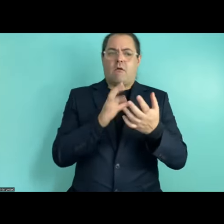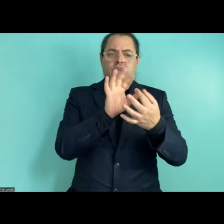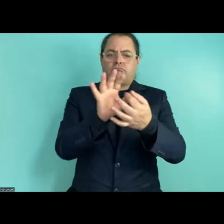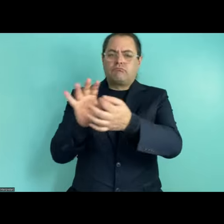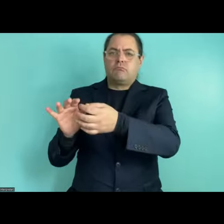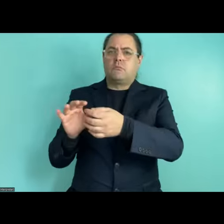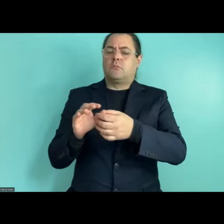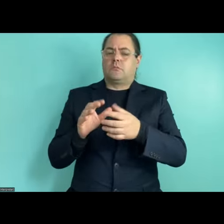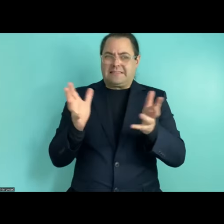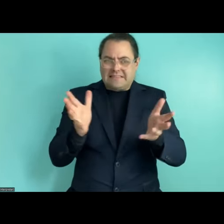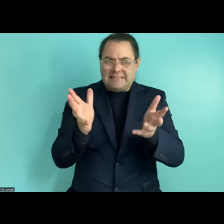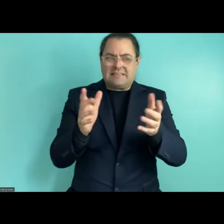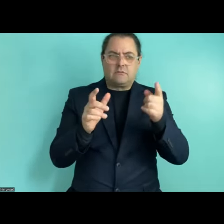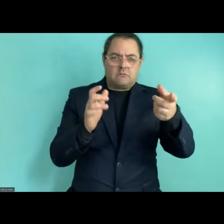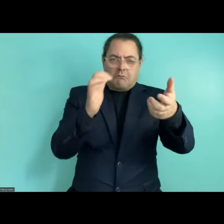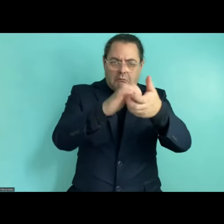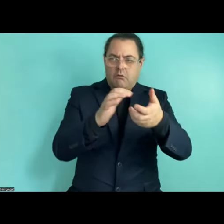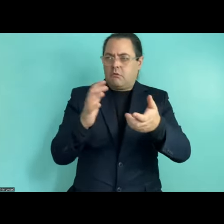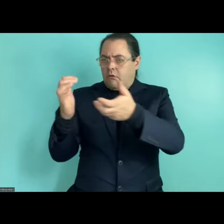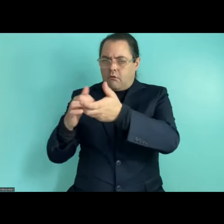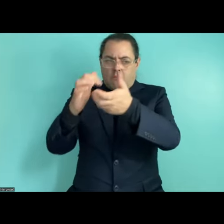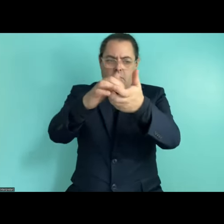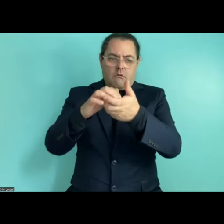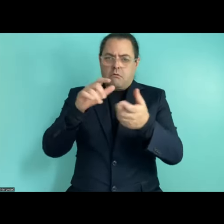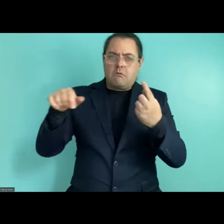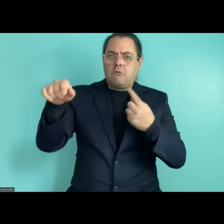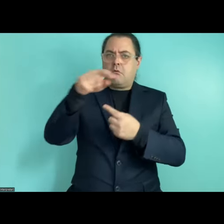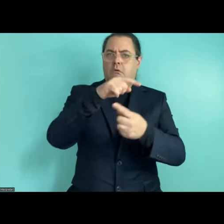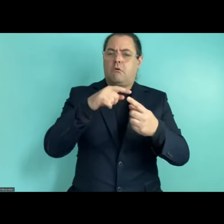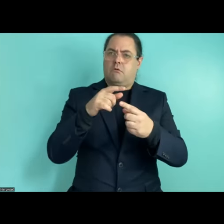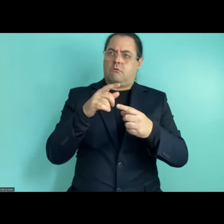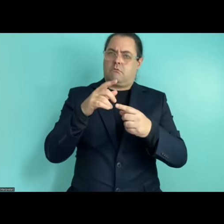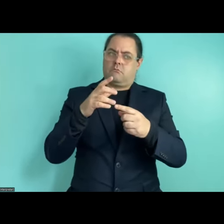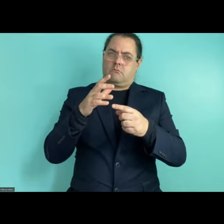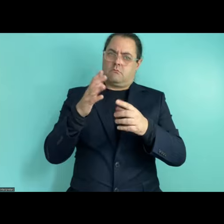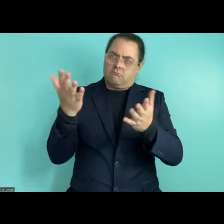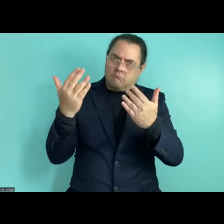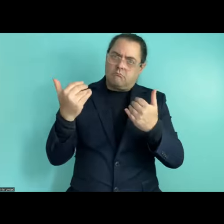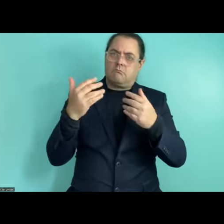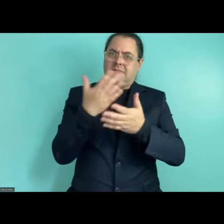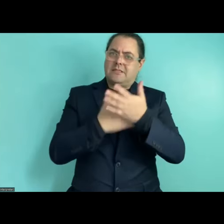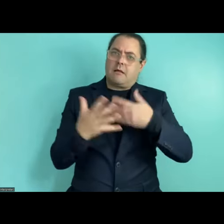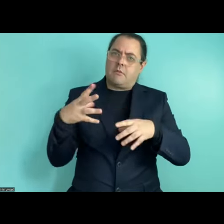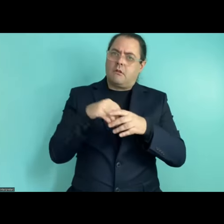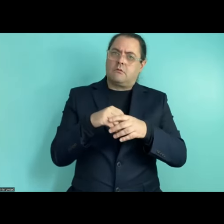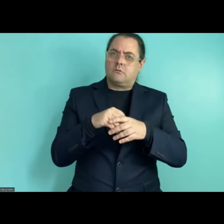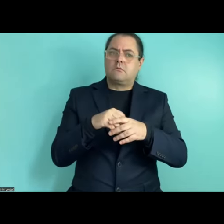and and and confidence within them. 15:41:05 Within the within the private sector